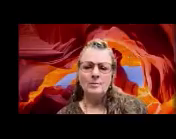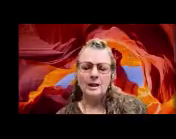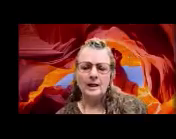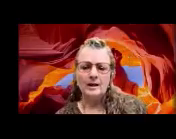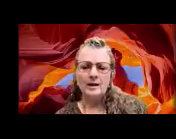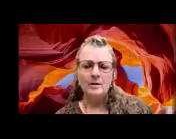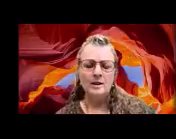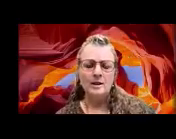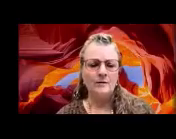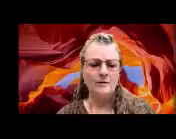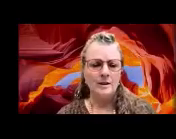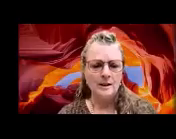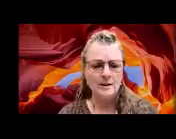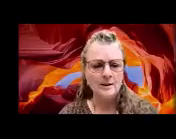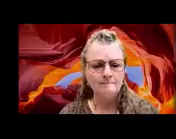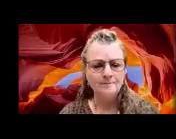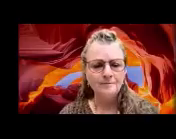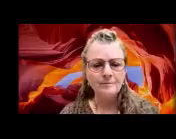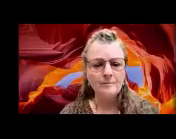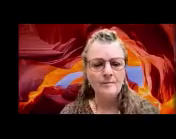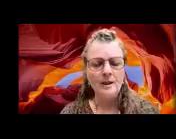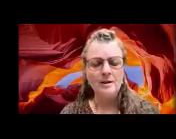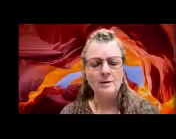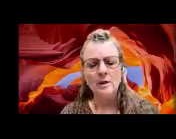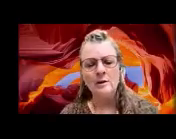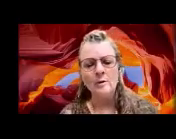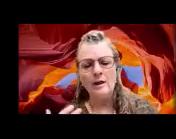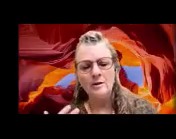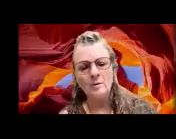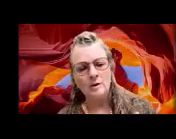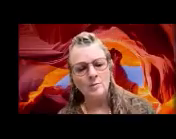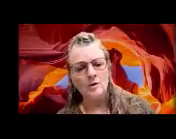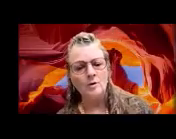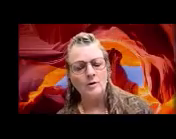play, I wanted to emphasize is as we hear, as we hear more and